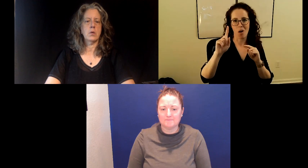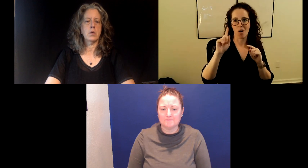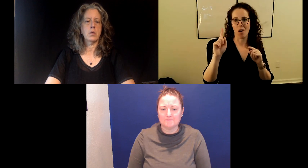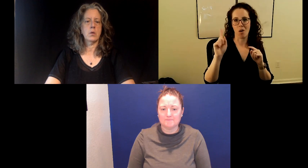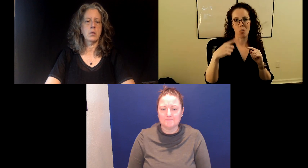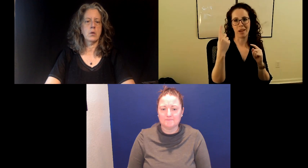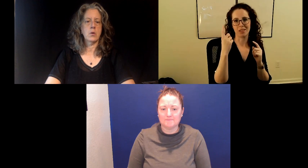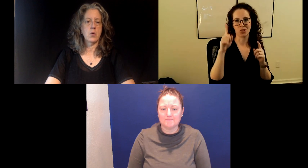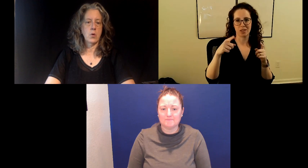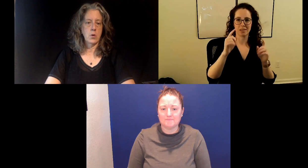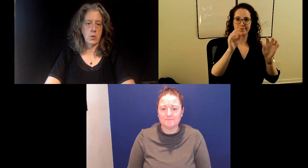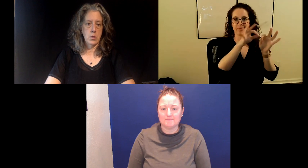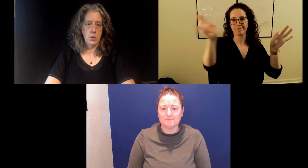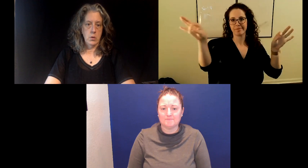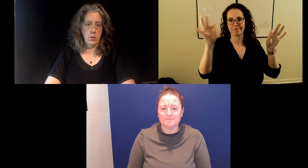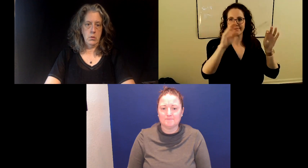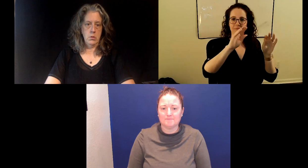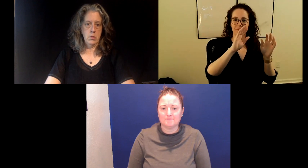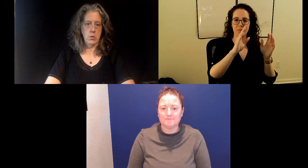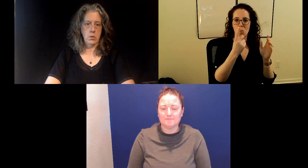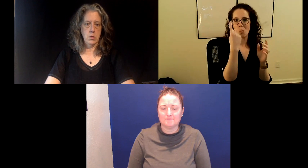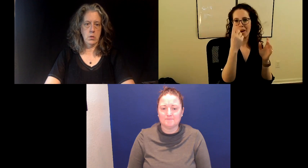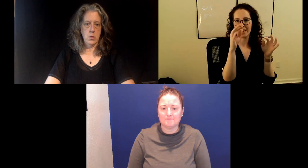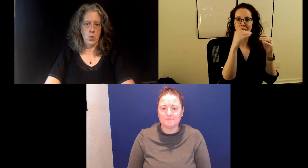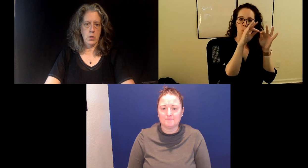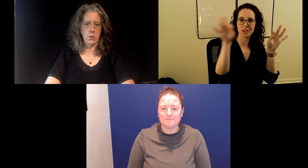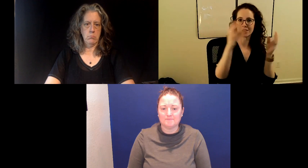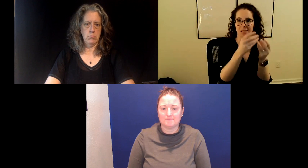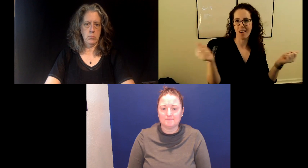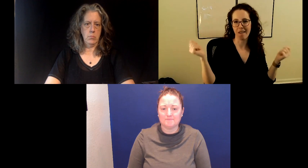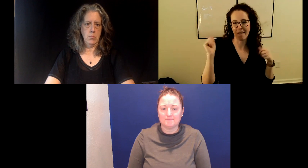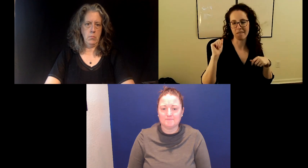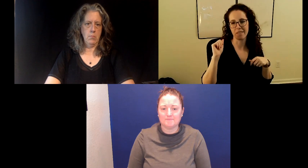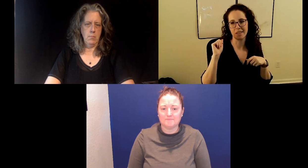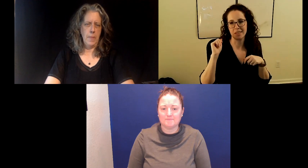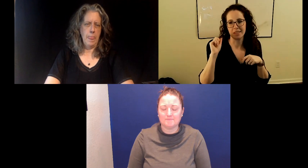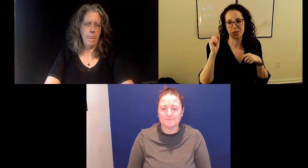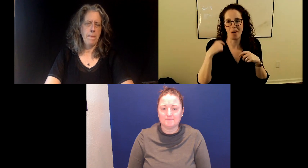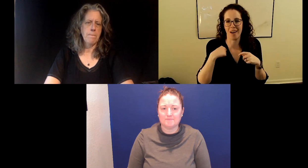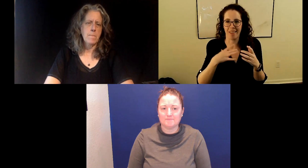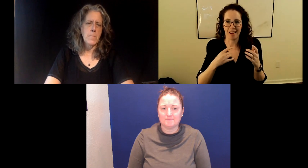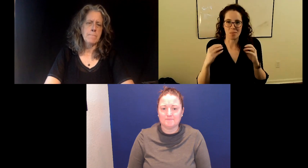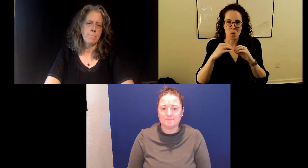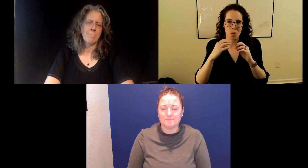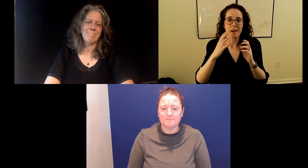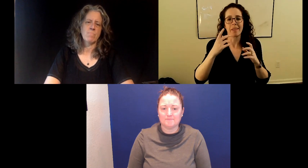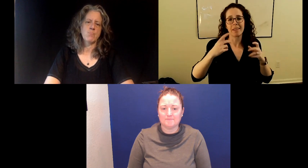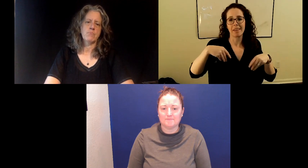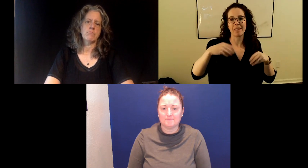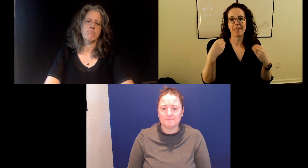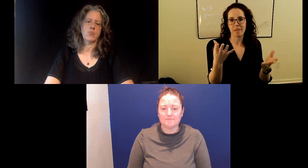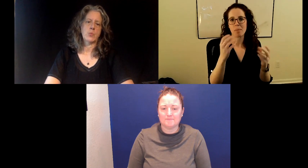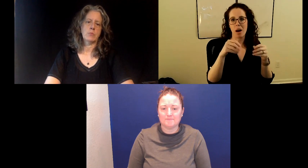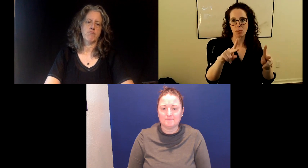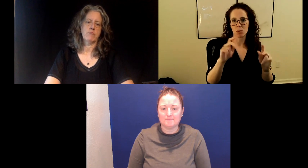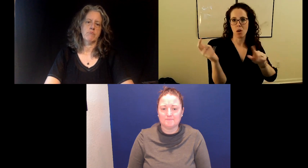questions and it's not always just uh uh one sentence or one one definition fits all we really